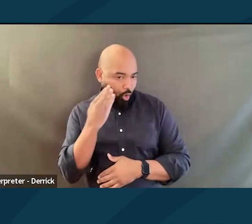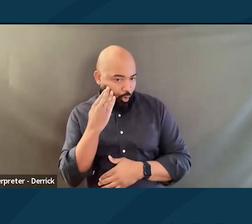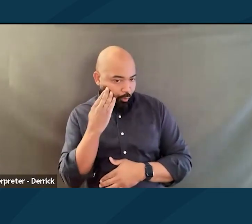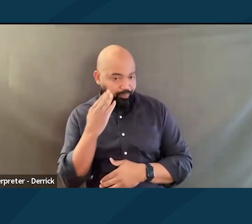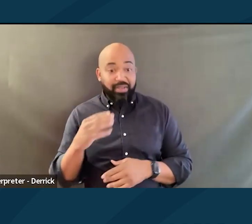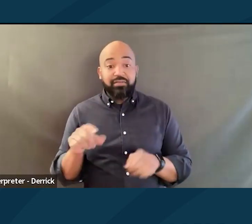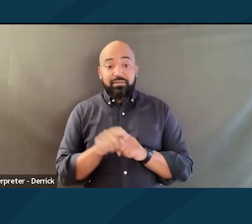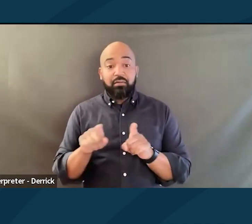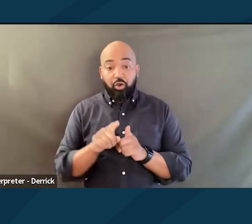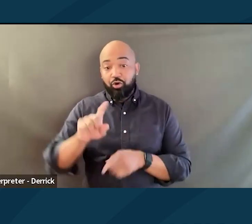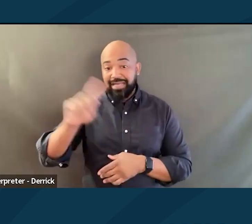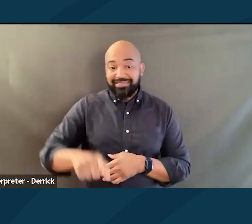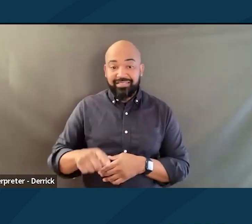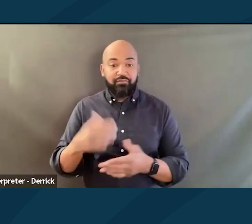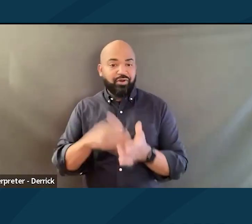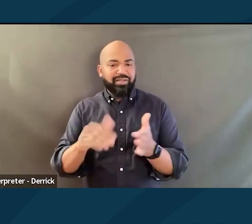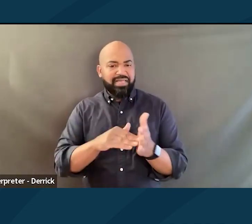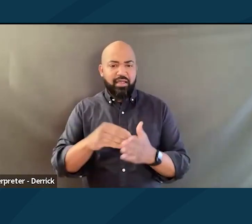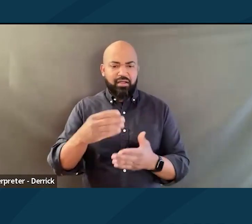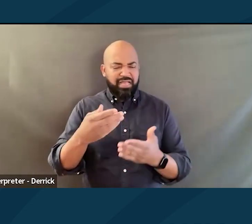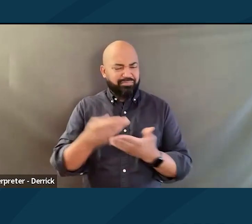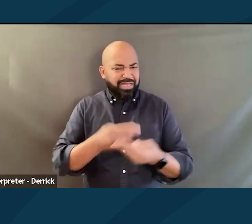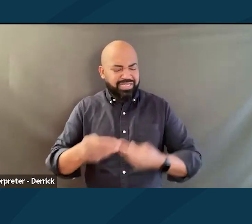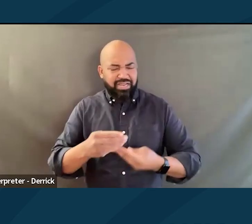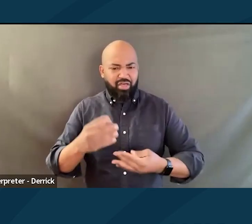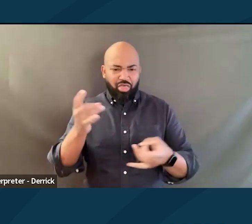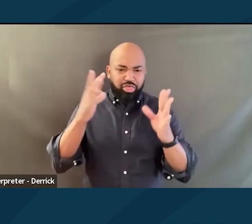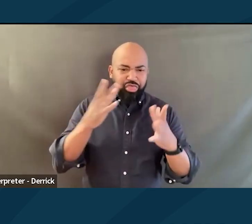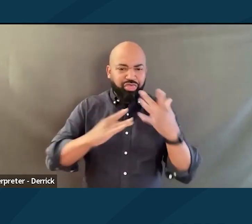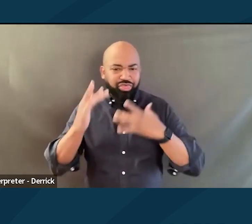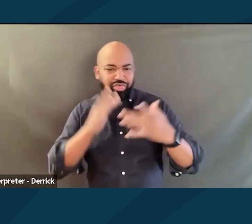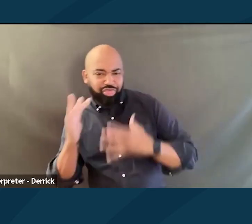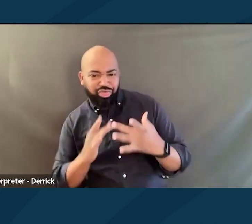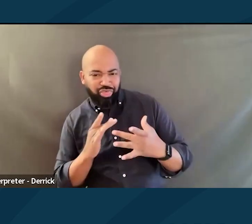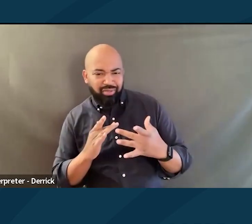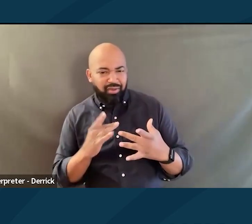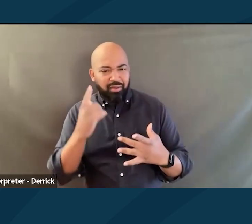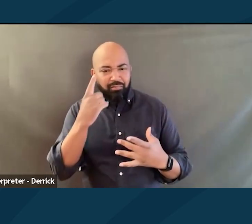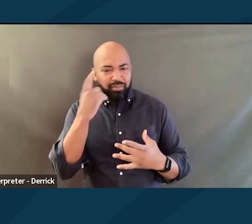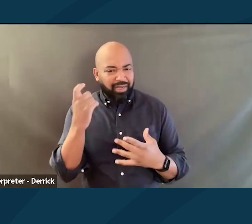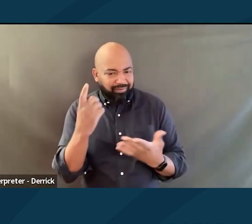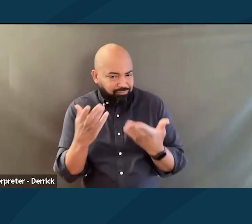in jeopardy. Again, why are they fighting against us when they should be fighting with us?